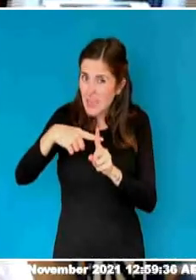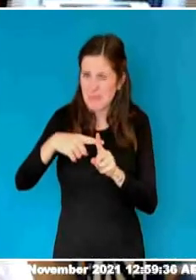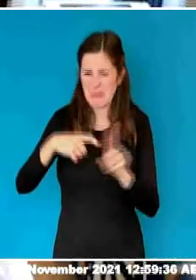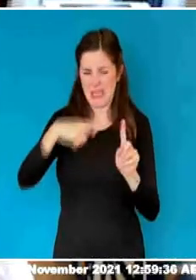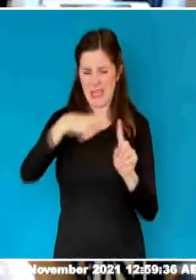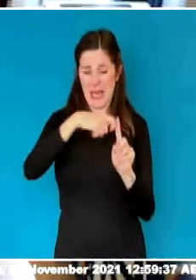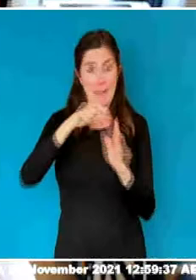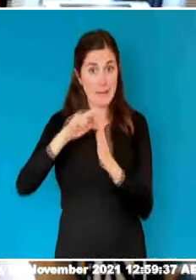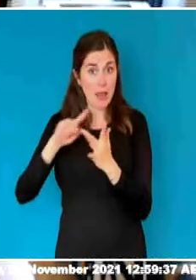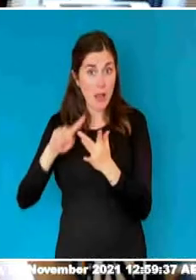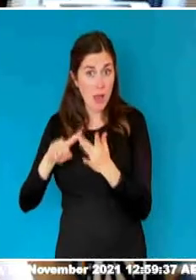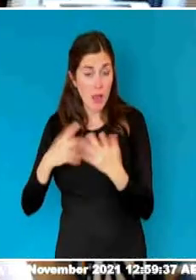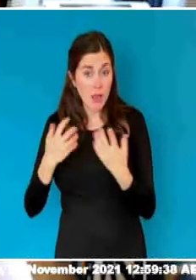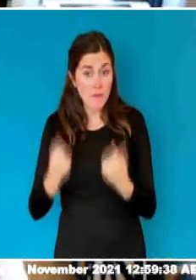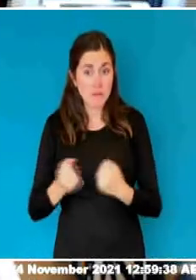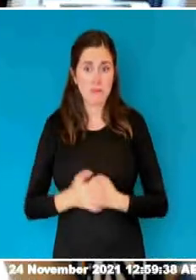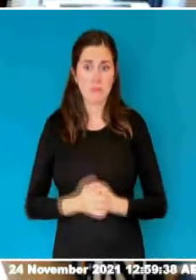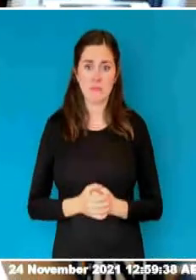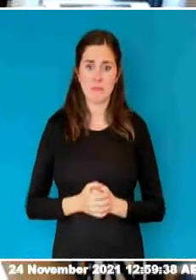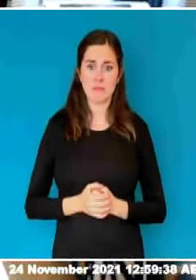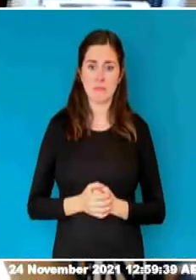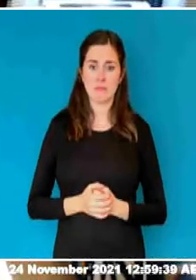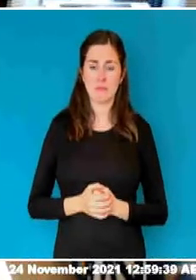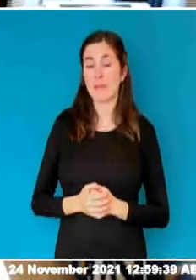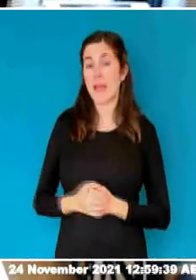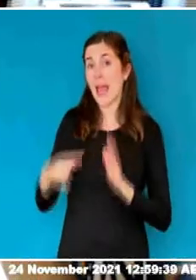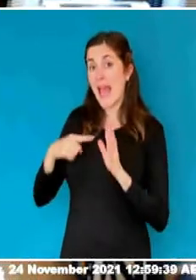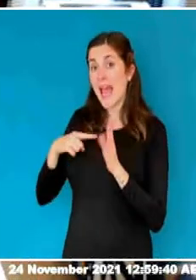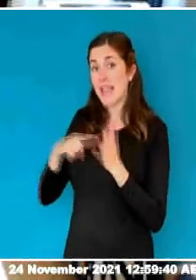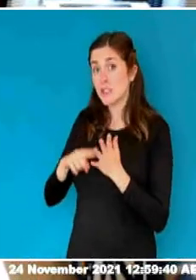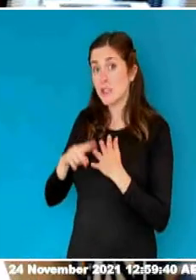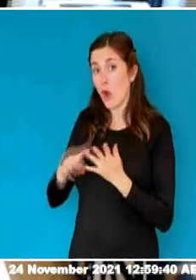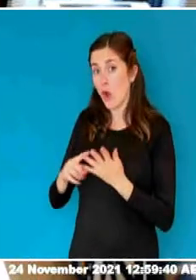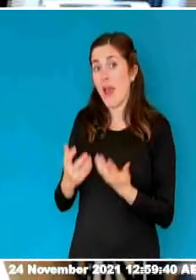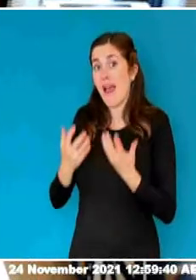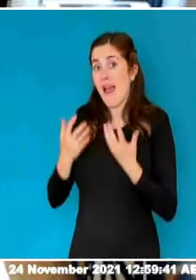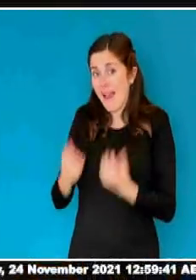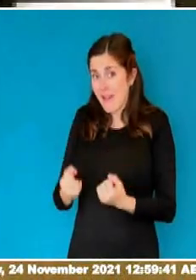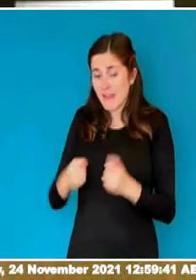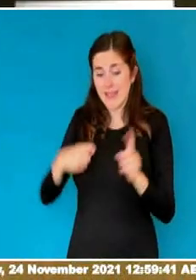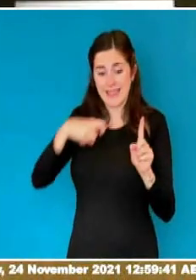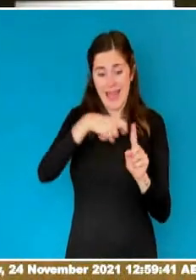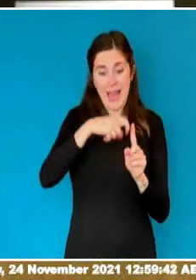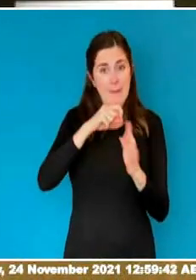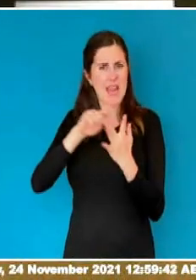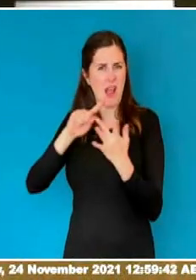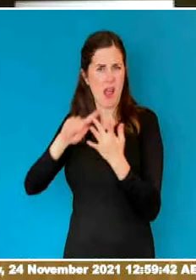We certainly have KPIs in place for representation.